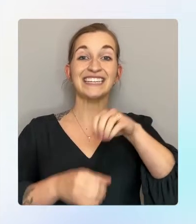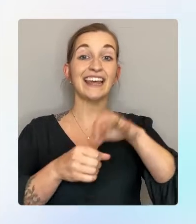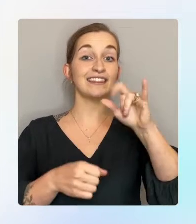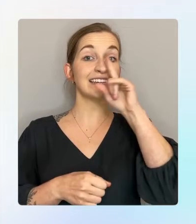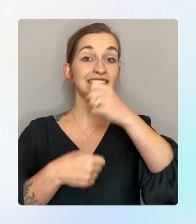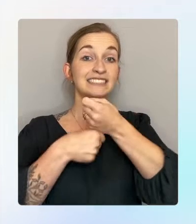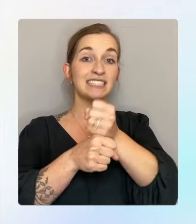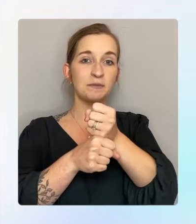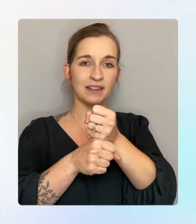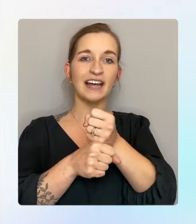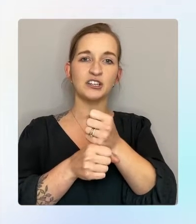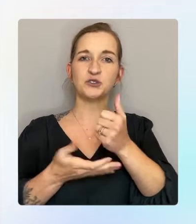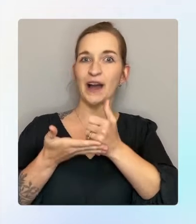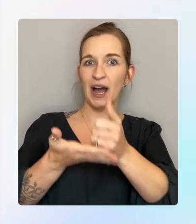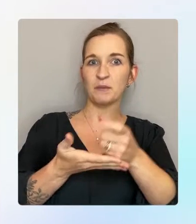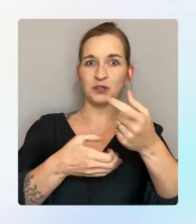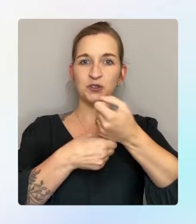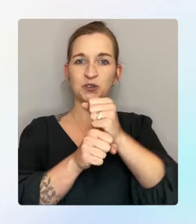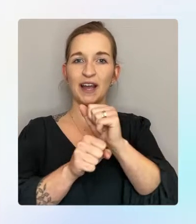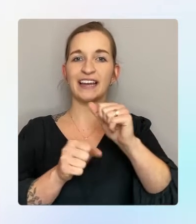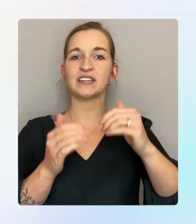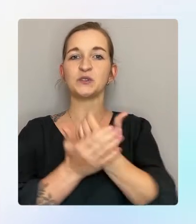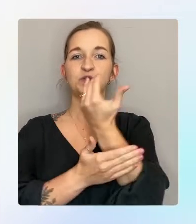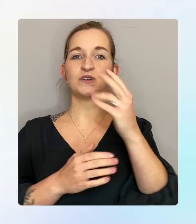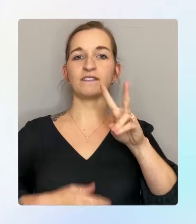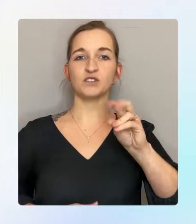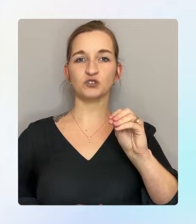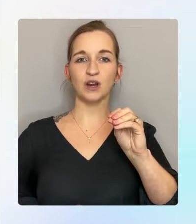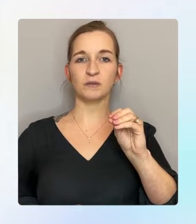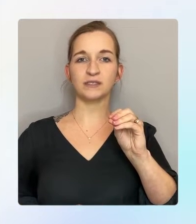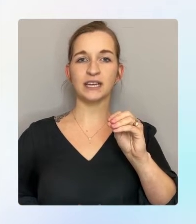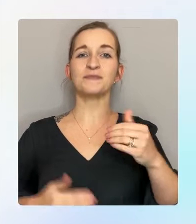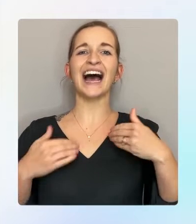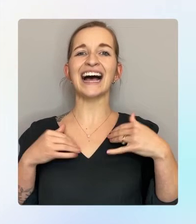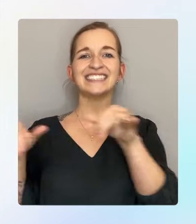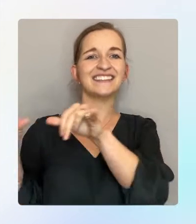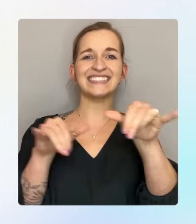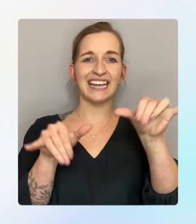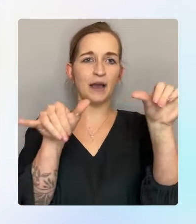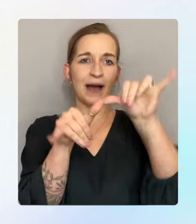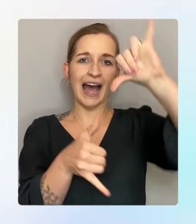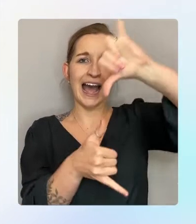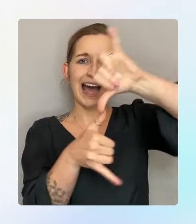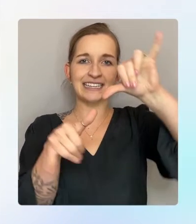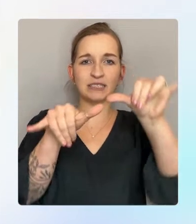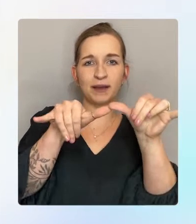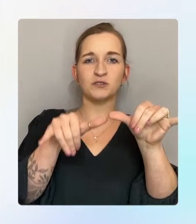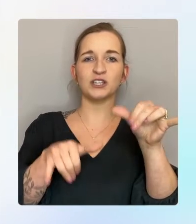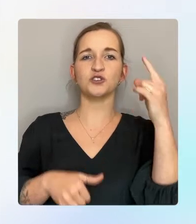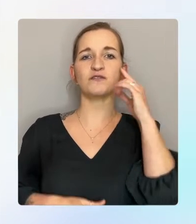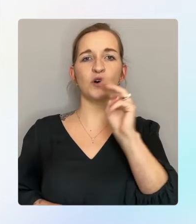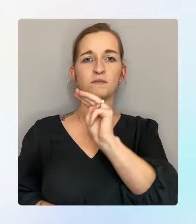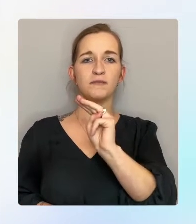It now has the same aspect ratio as the new Meta Quest Pro. And we have added interactive environments